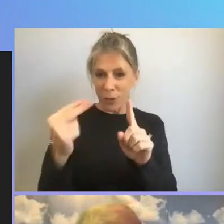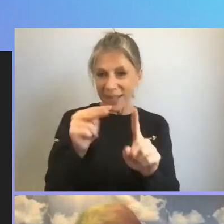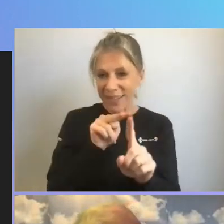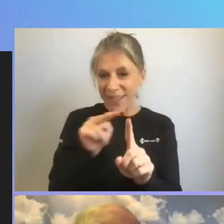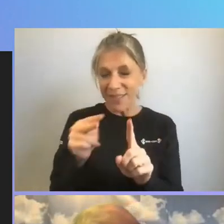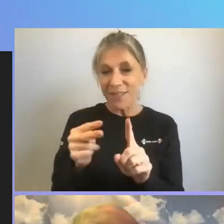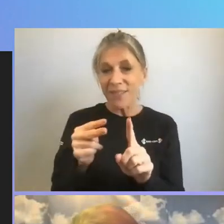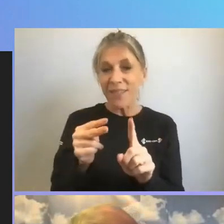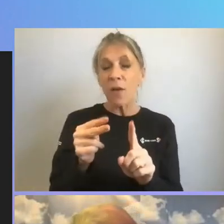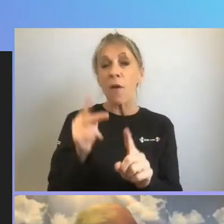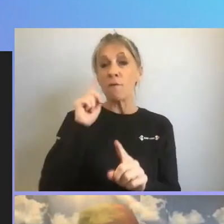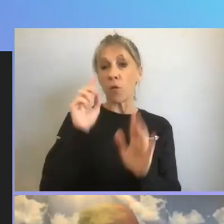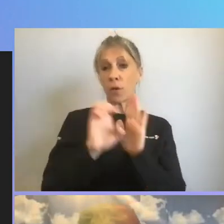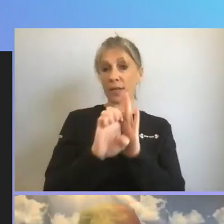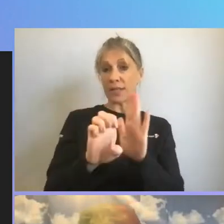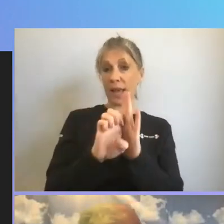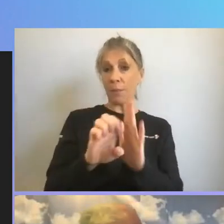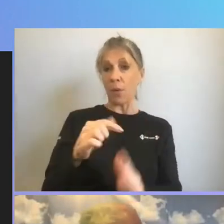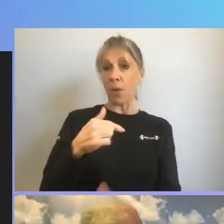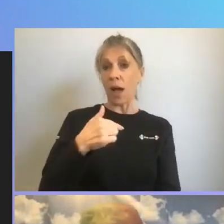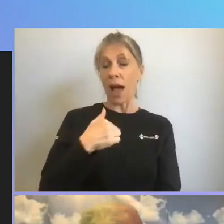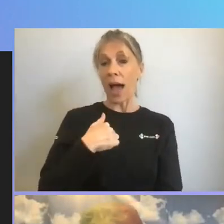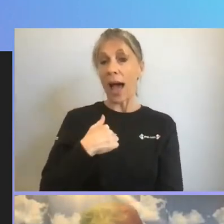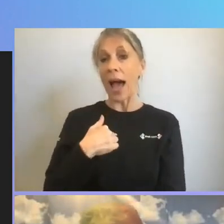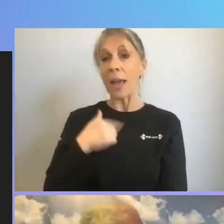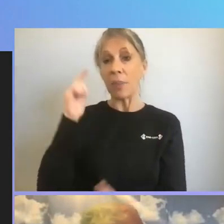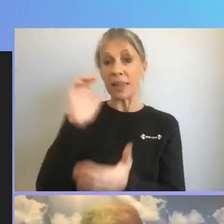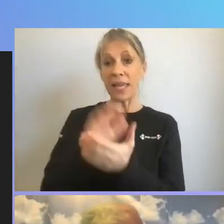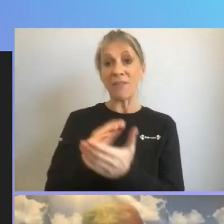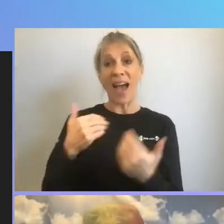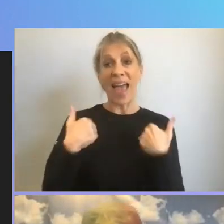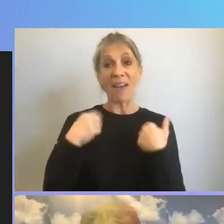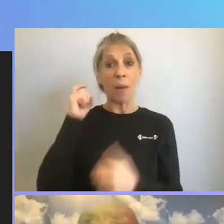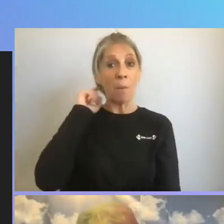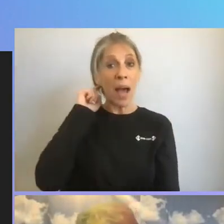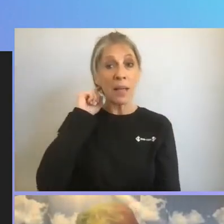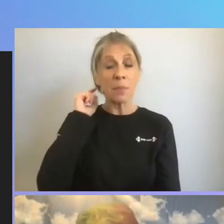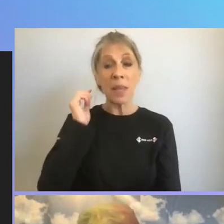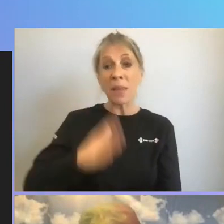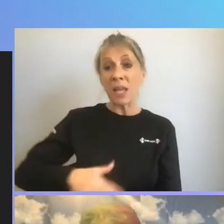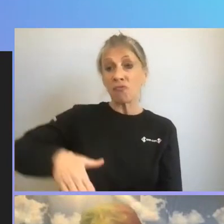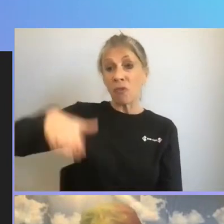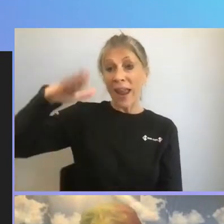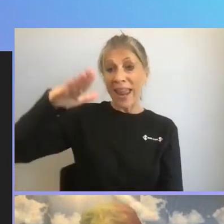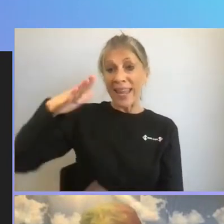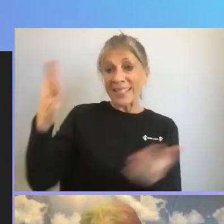admit really readily that I have a bias towards being raised in